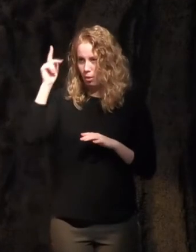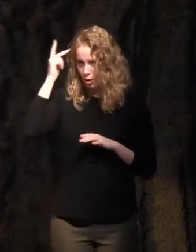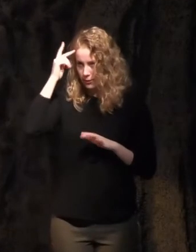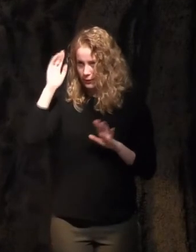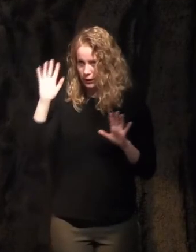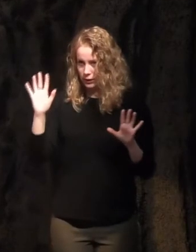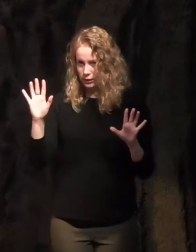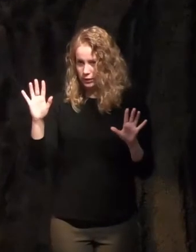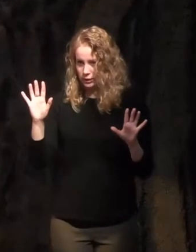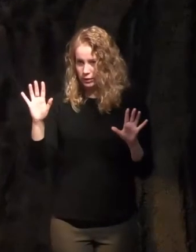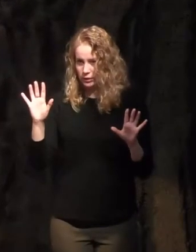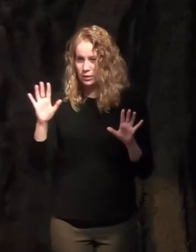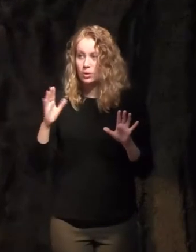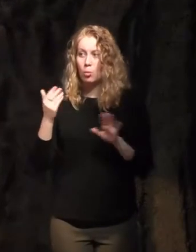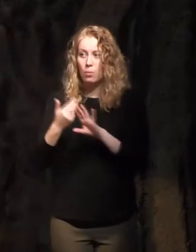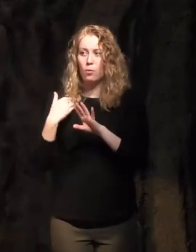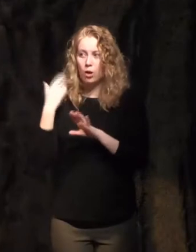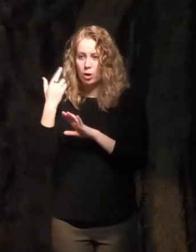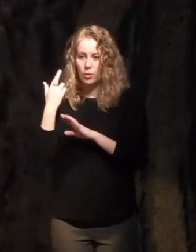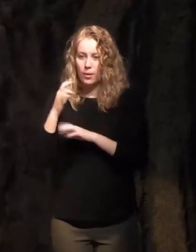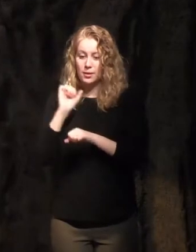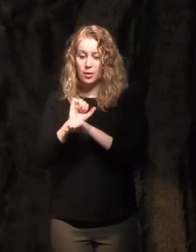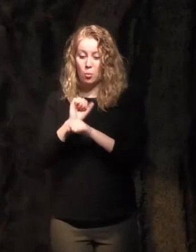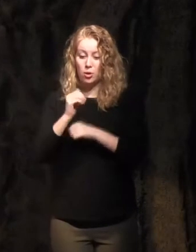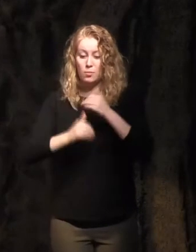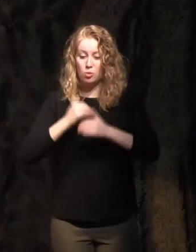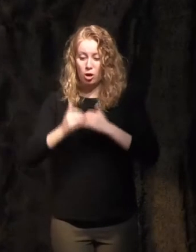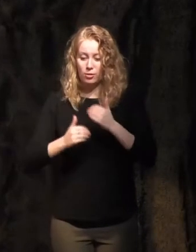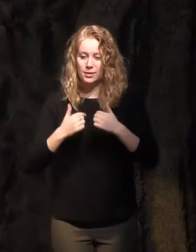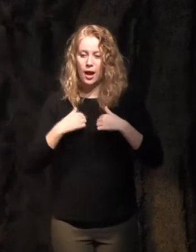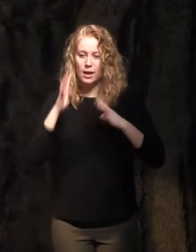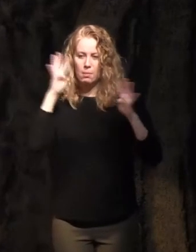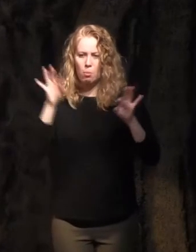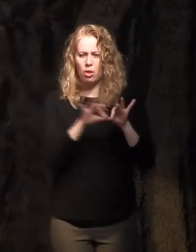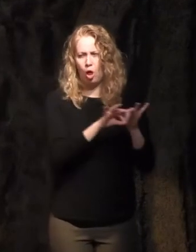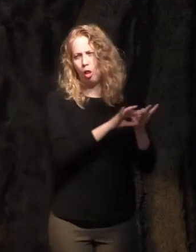So before I realized that work in progress was the actual theme for this conference, I came up with a very long title for this keynote.